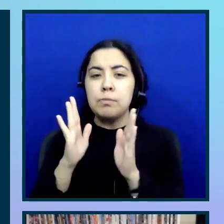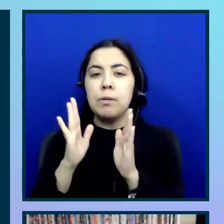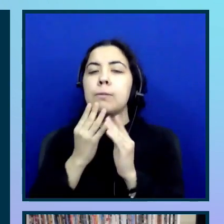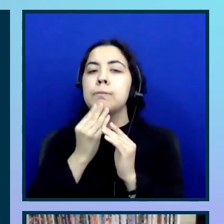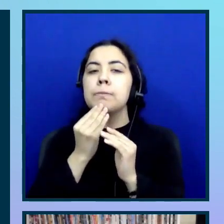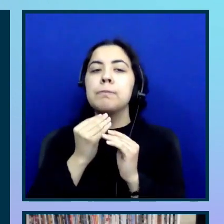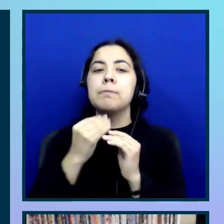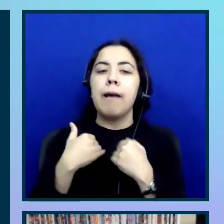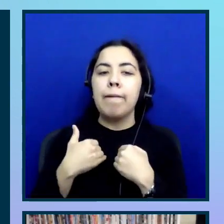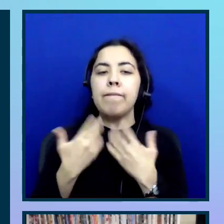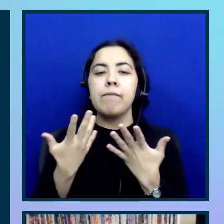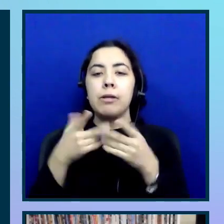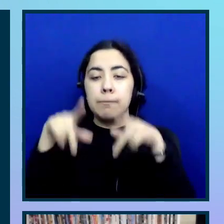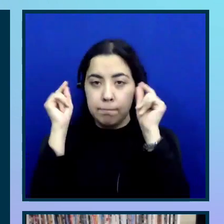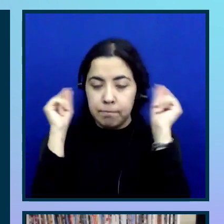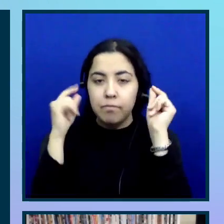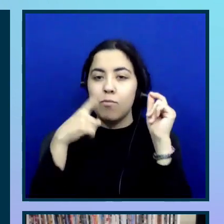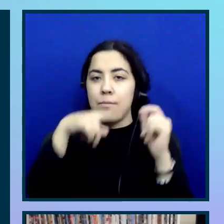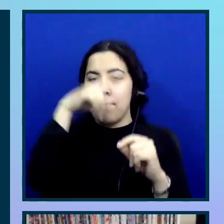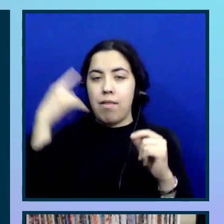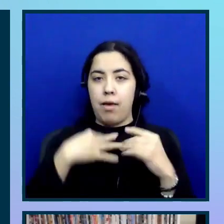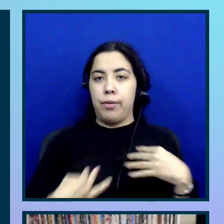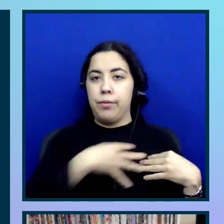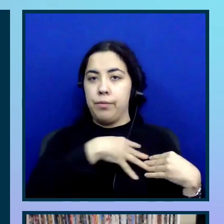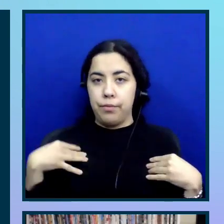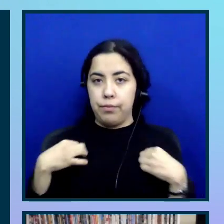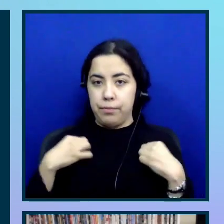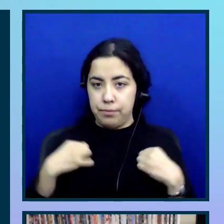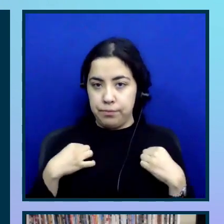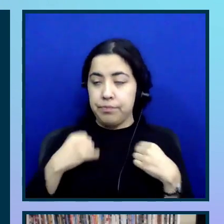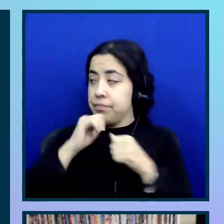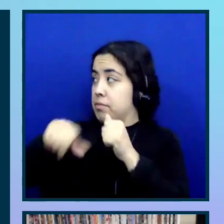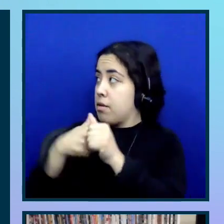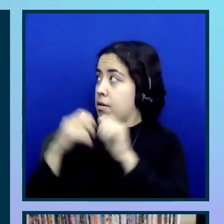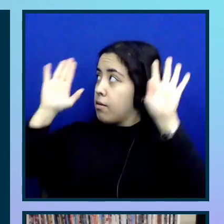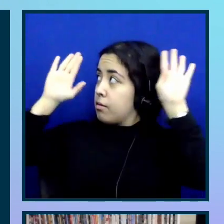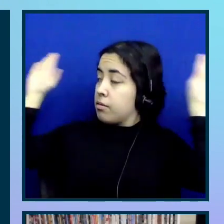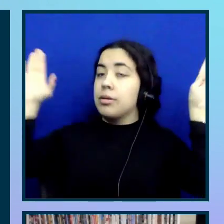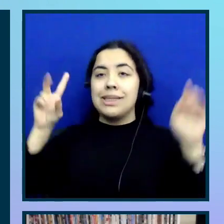I'm wearing glasses and a red and black plaid shirt. And behind me is a wall of DVD movies